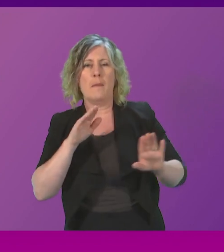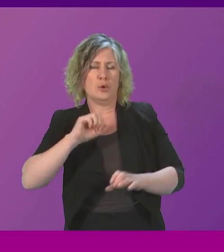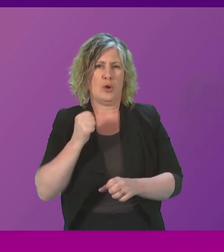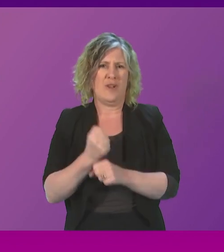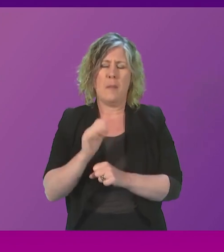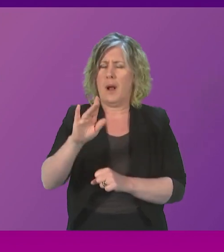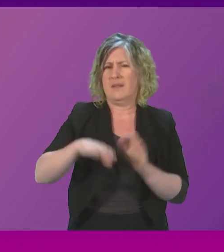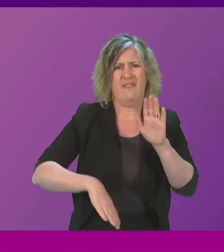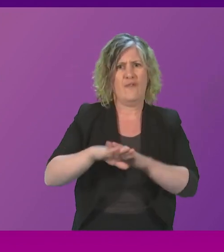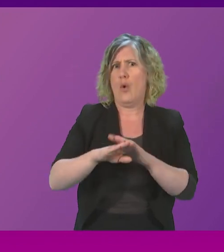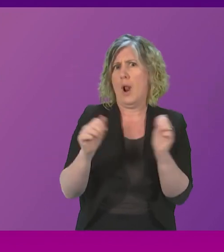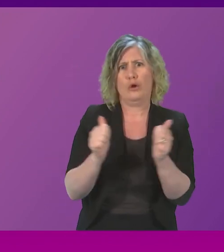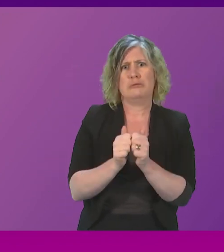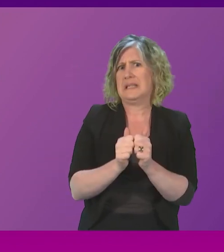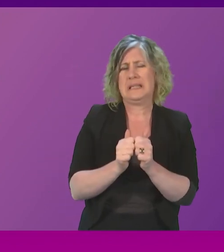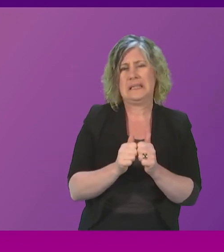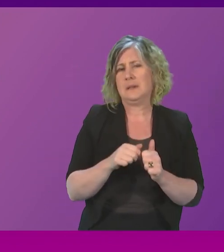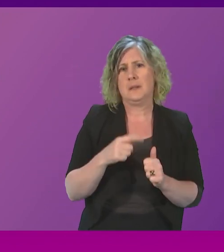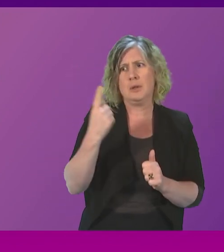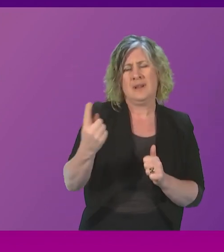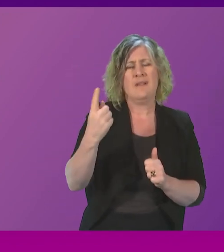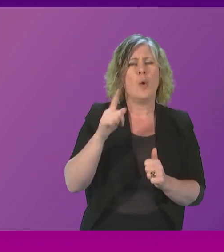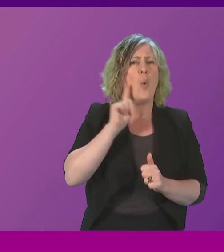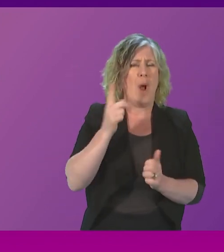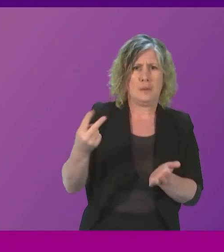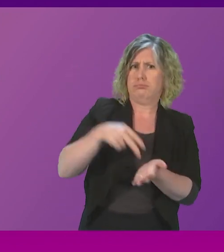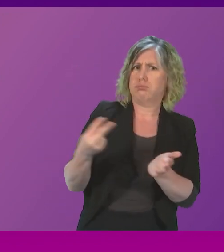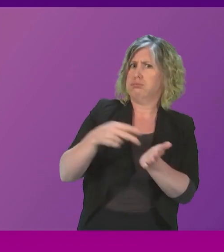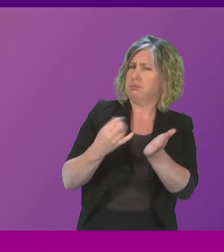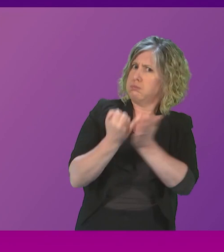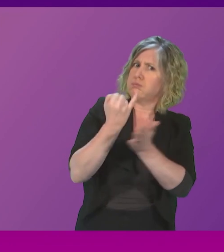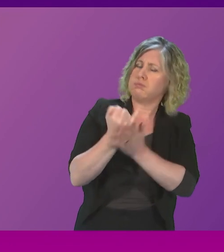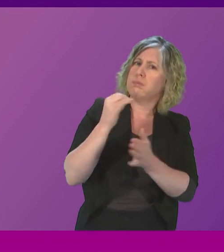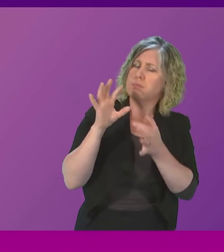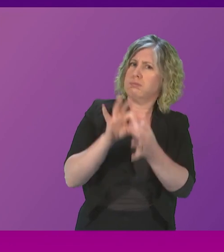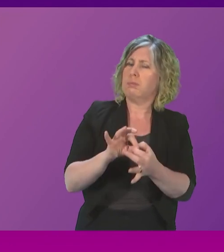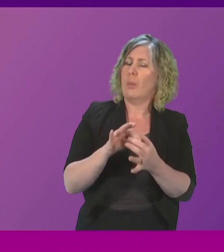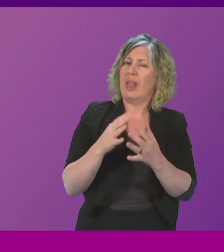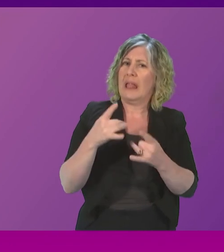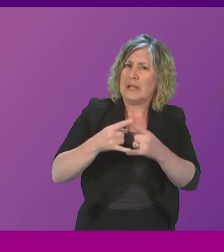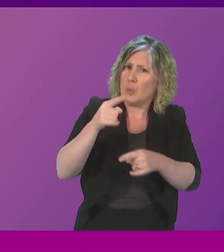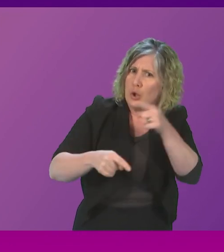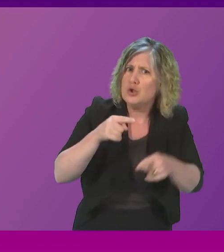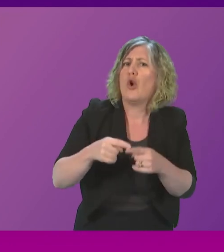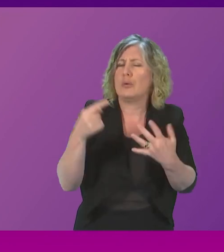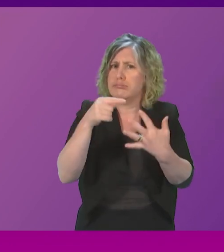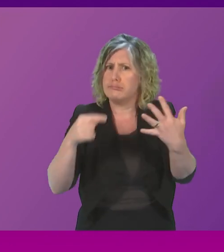agree with Pam Gosal, who has a strong track record of standing up for people in regard to such issues.